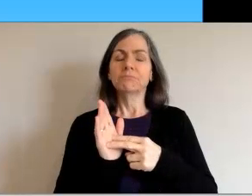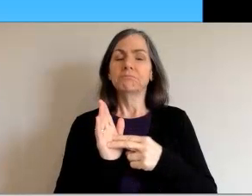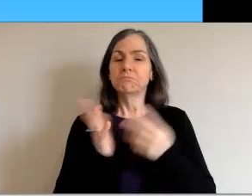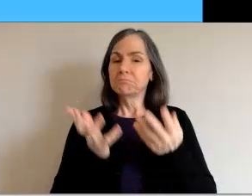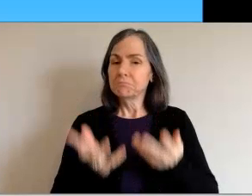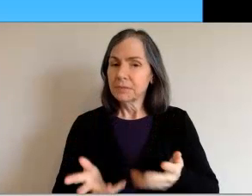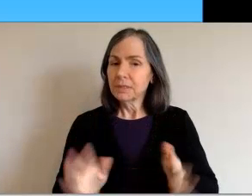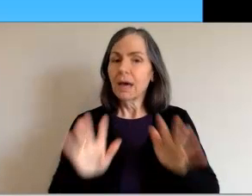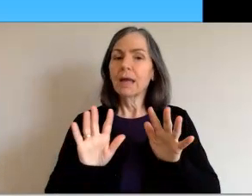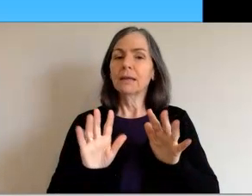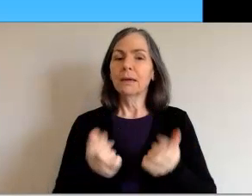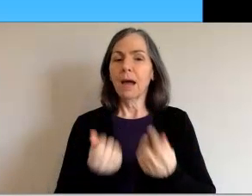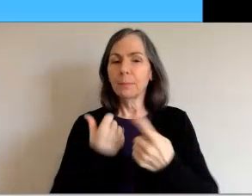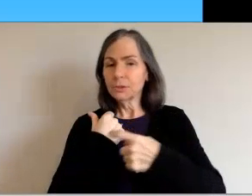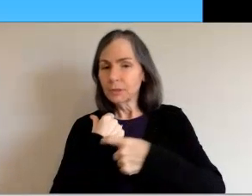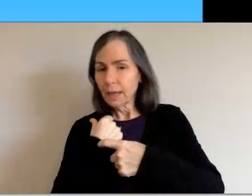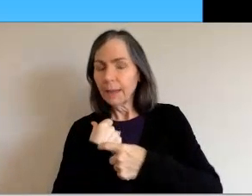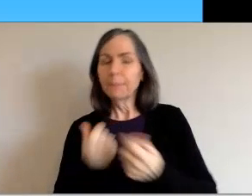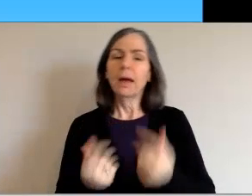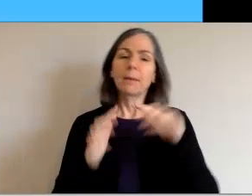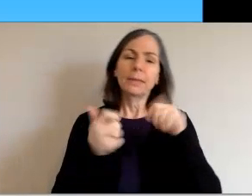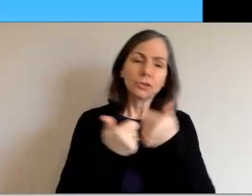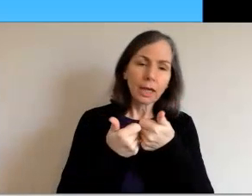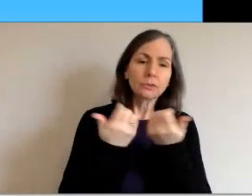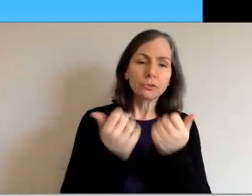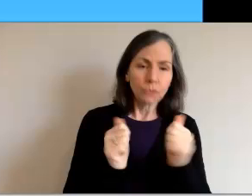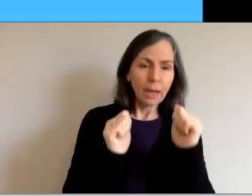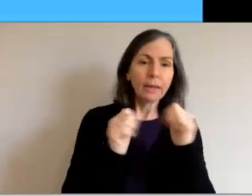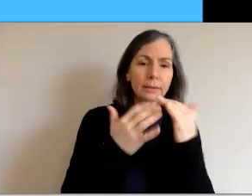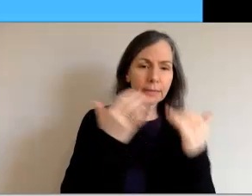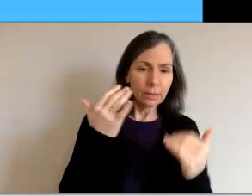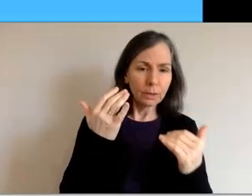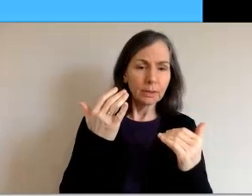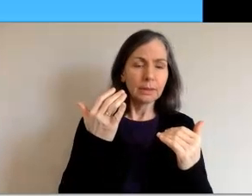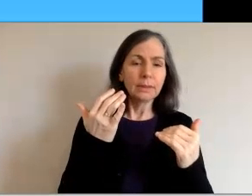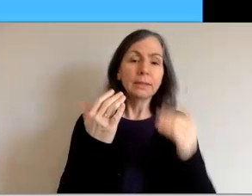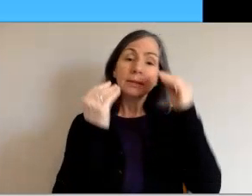finished and it will tell your teachers that you have logged in for the day.